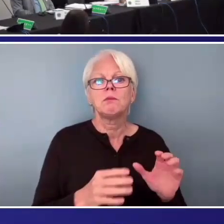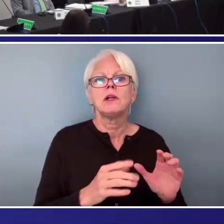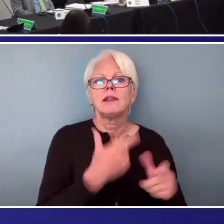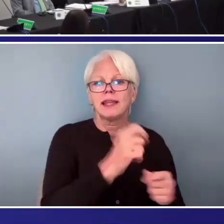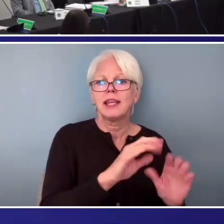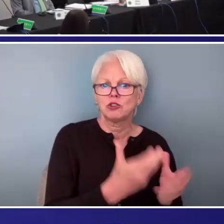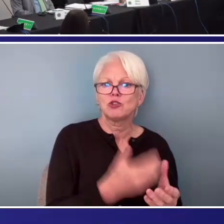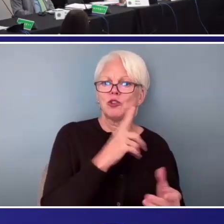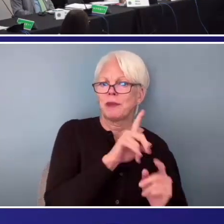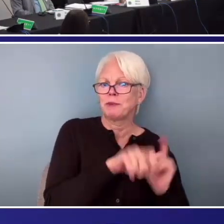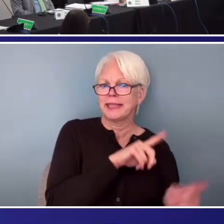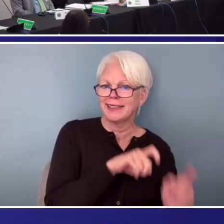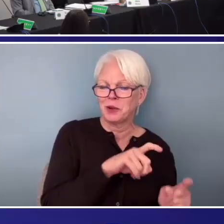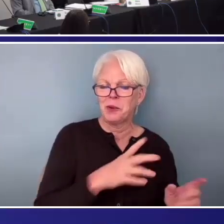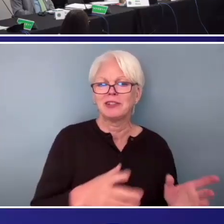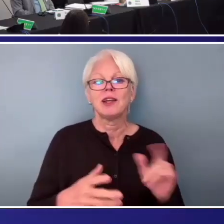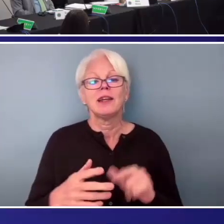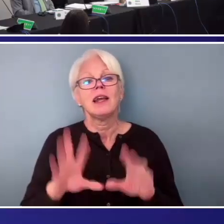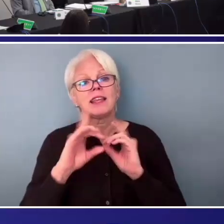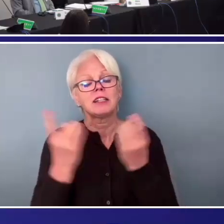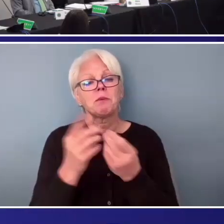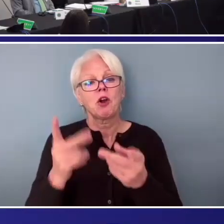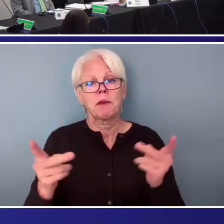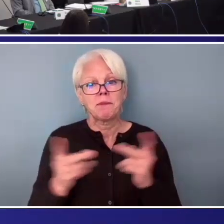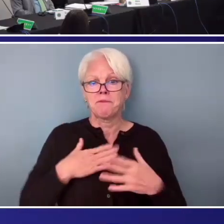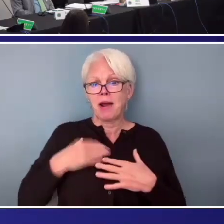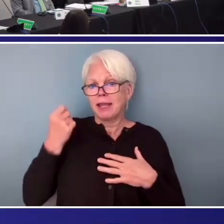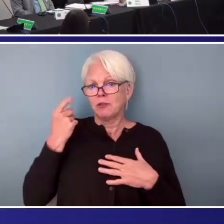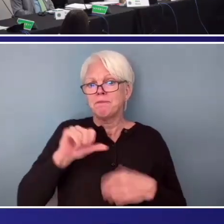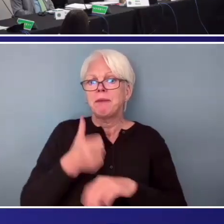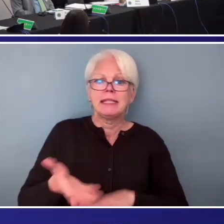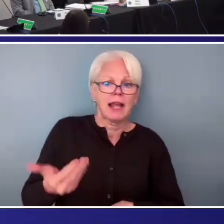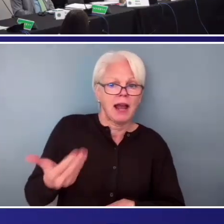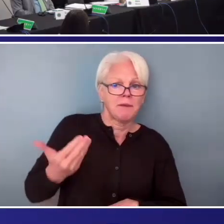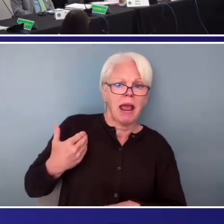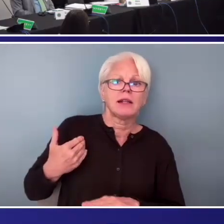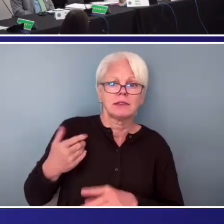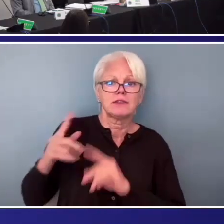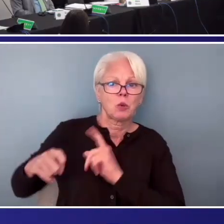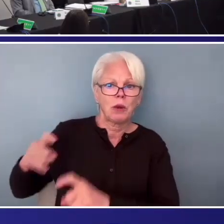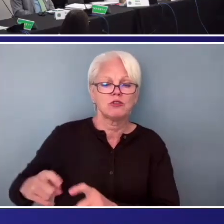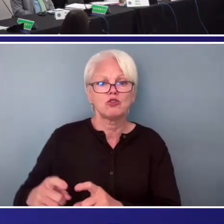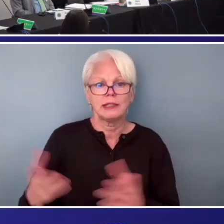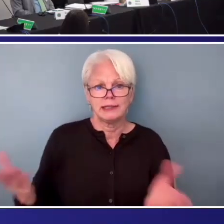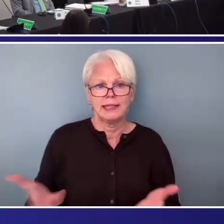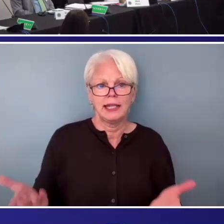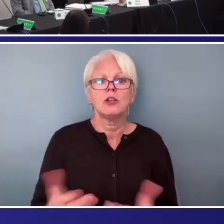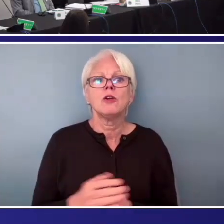questions. The Department's position, as I understand it, based on past questions at the table, is that although Congress